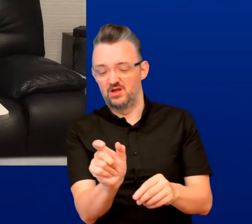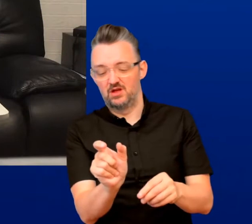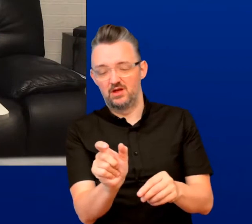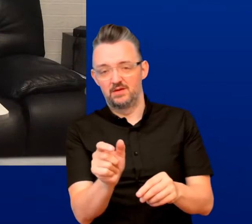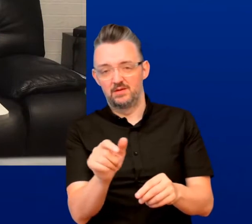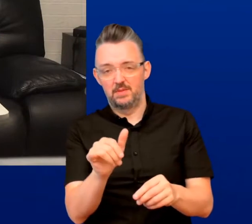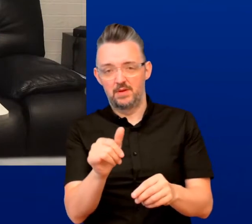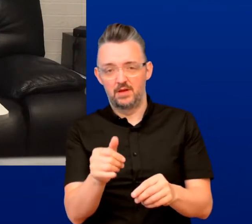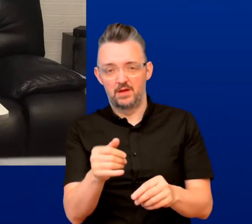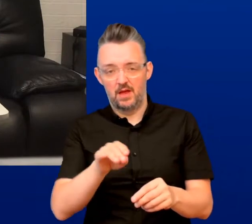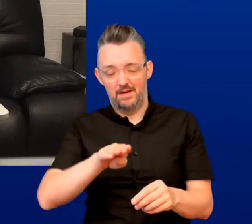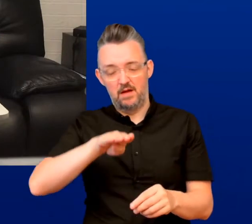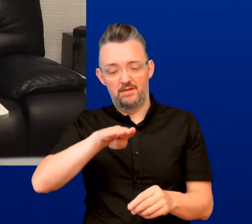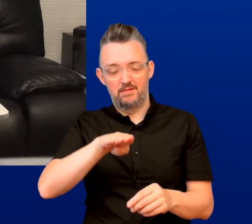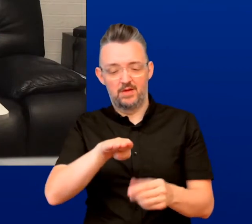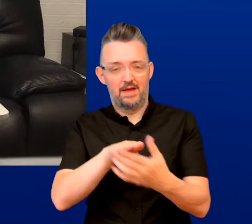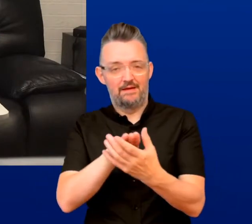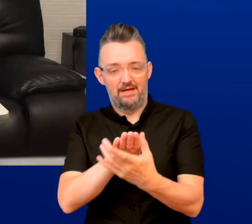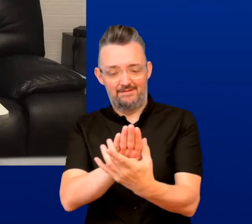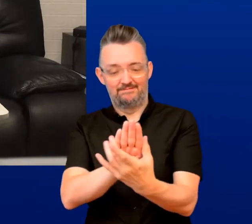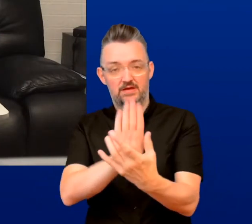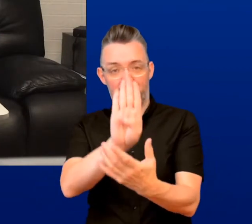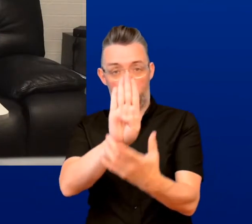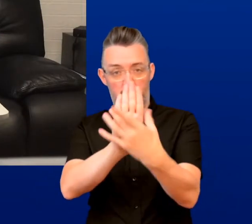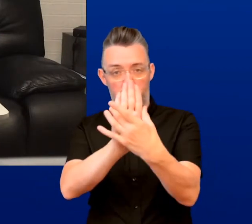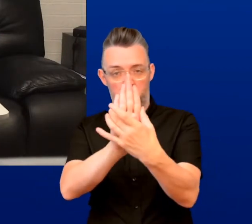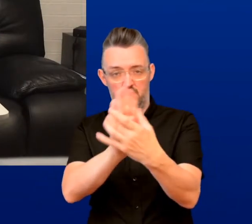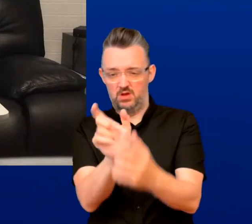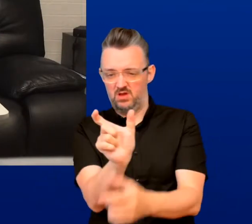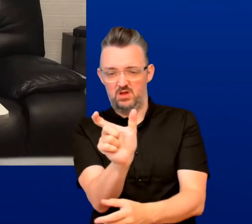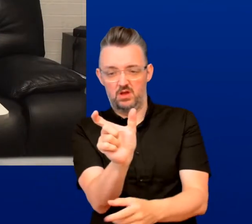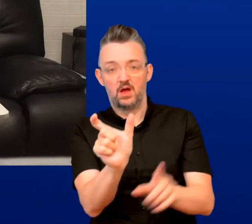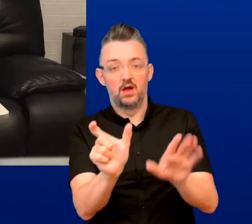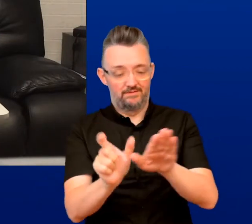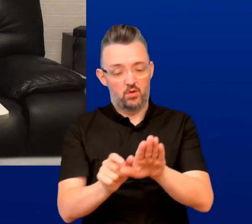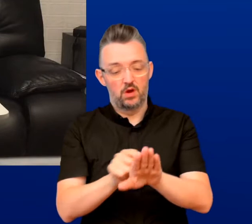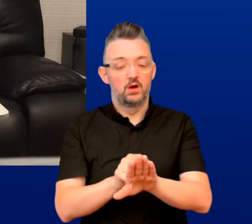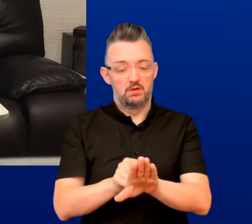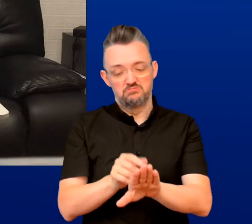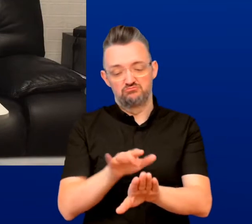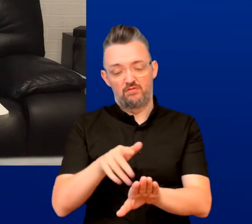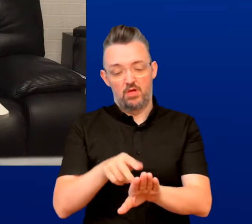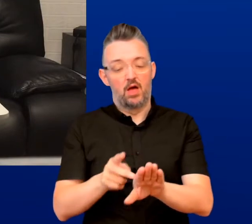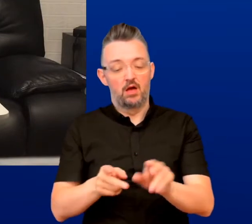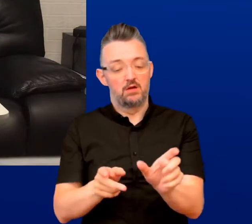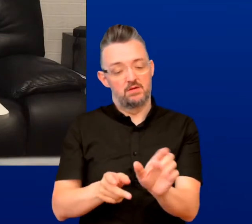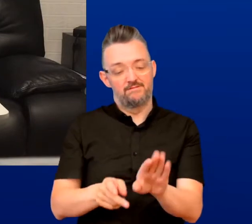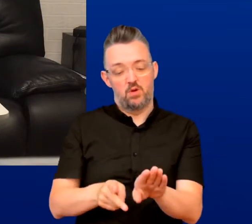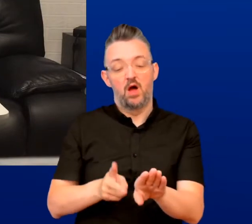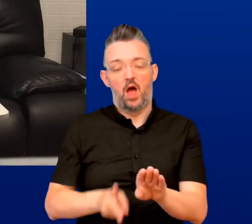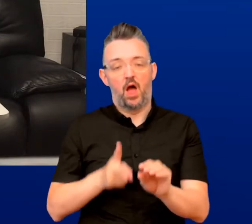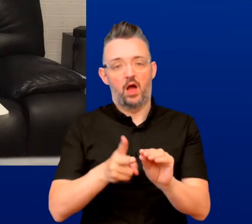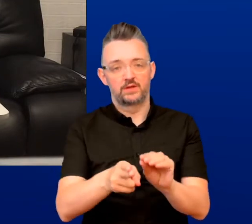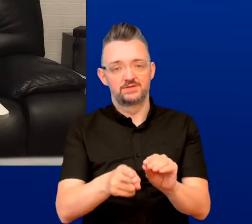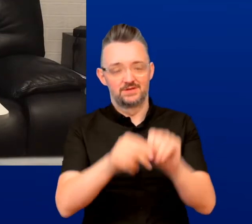or five fingers in length right along. Just judge it and cut